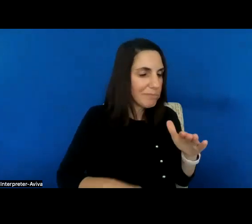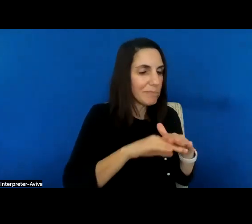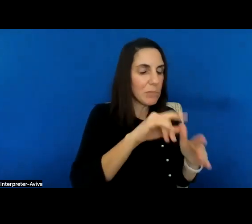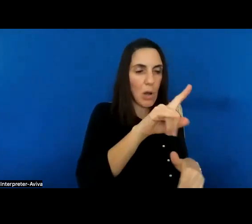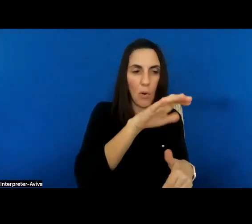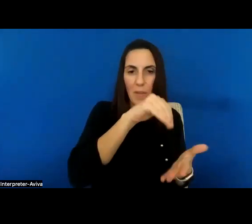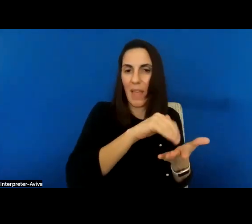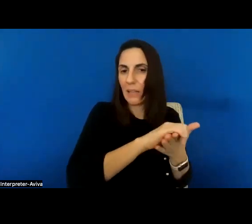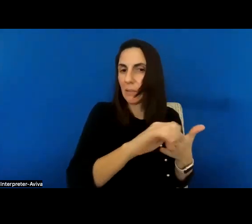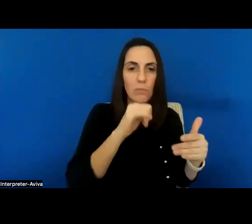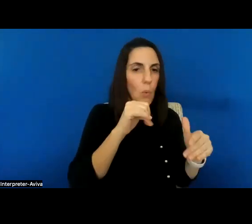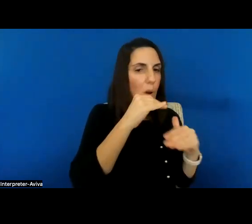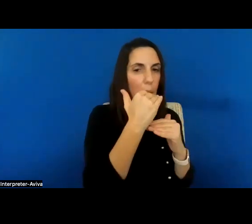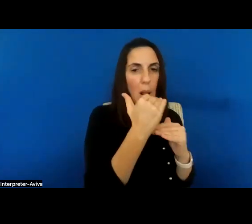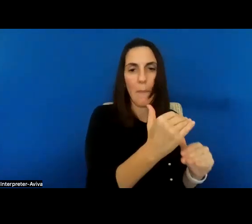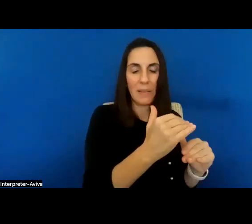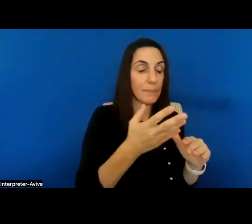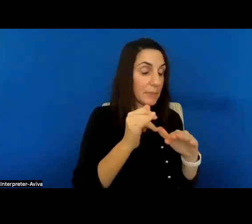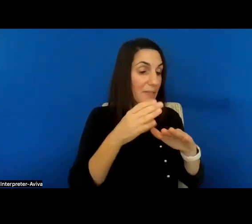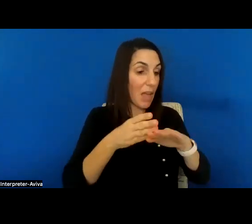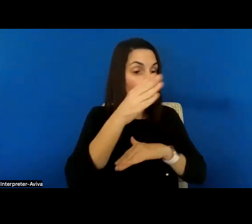account. 11:32:16 Once you get to that amount, then